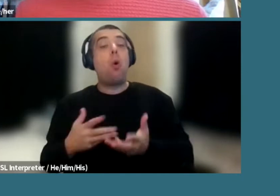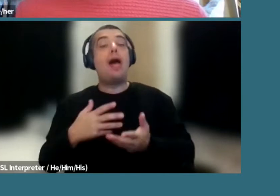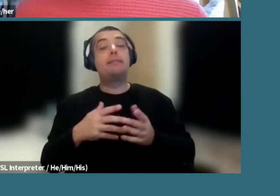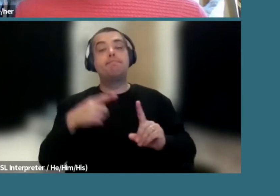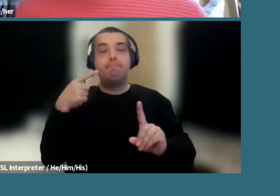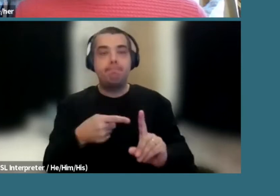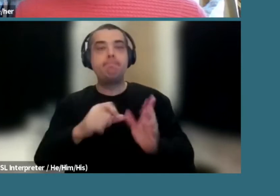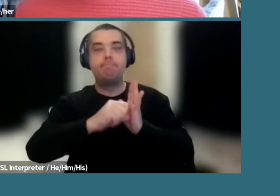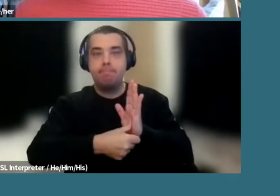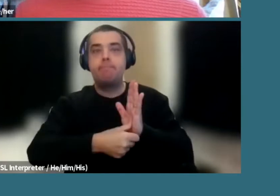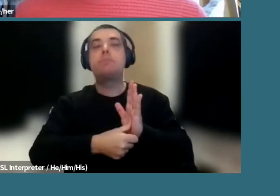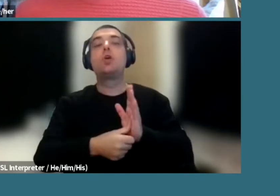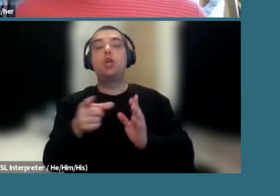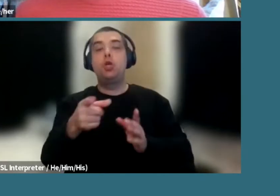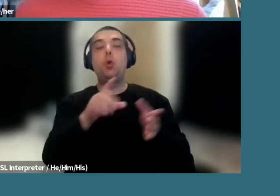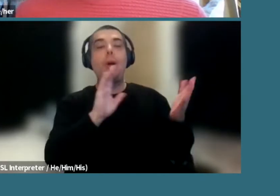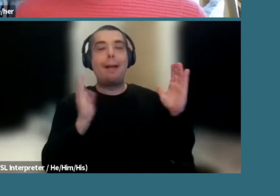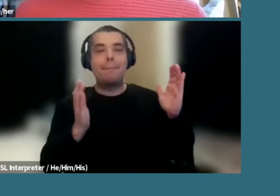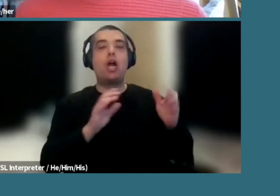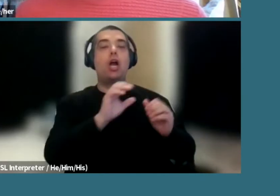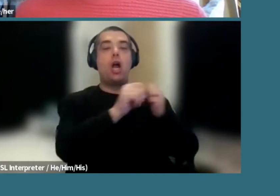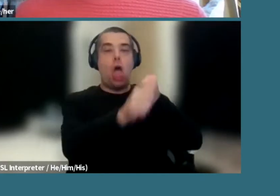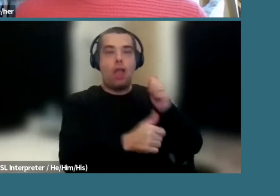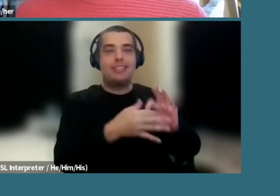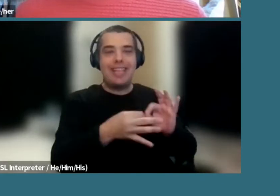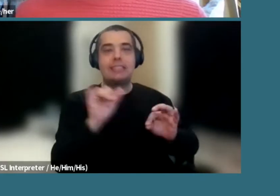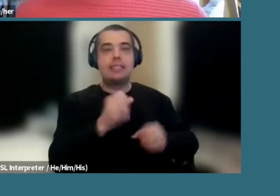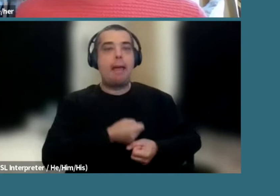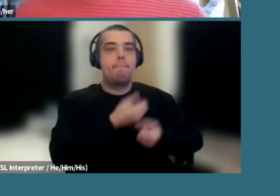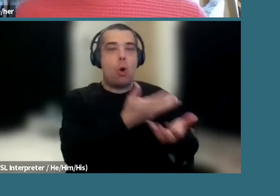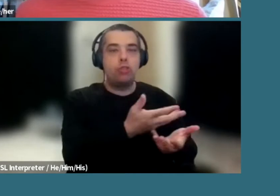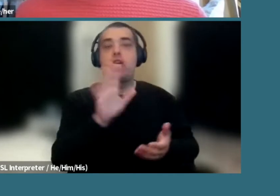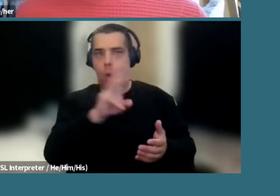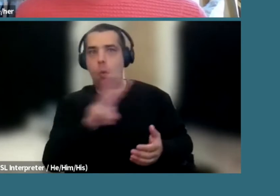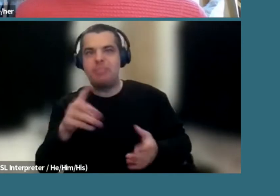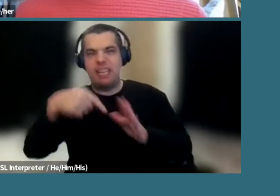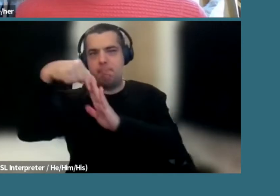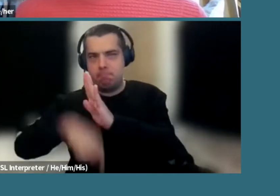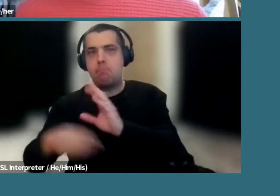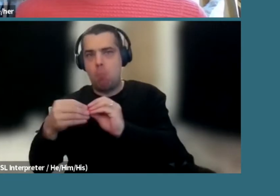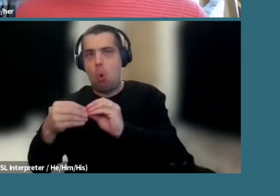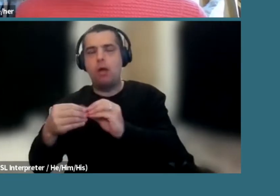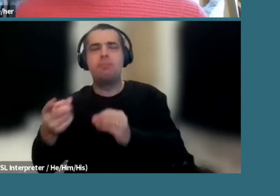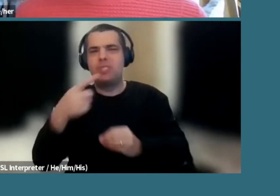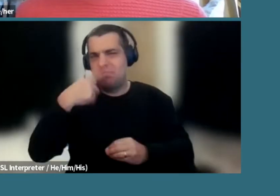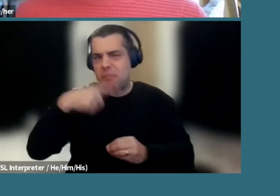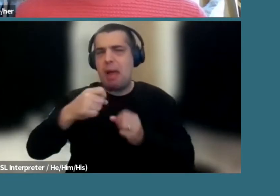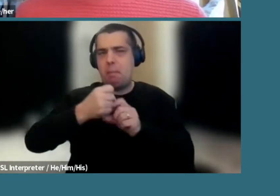that you mentioned where you compare alt text as poetry and your website really goes into detail about this, but would you elaborate on this idea